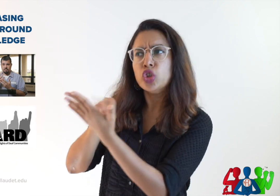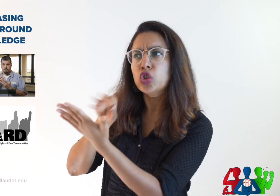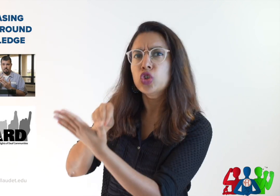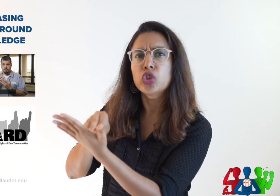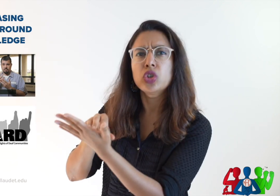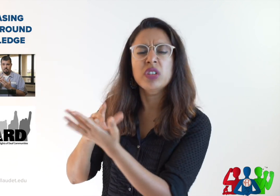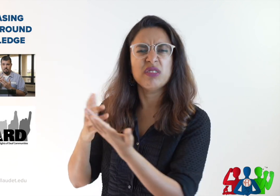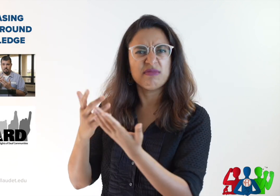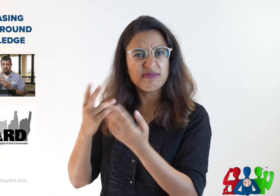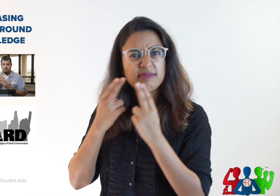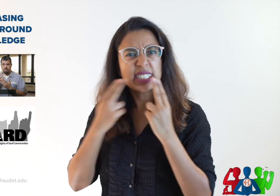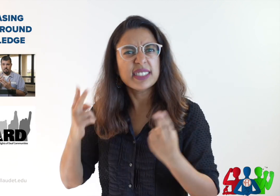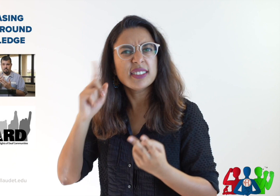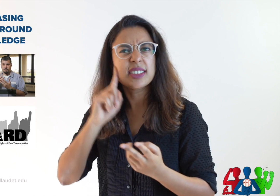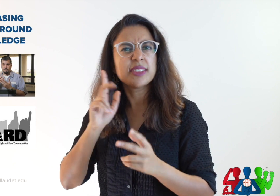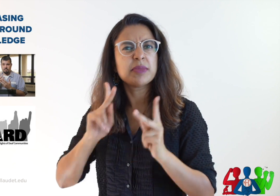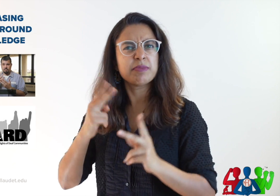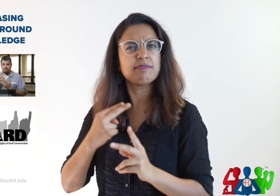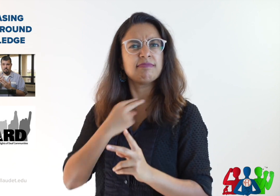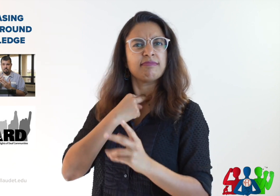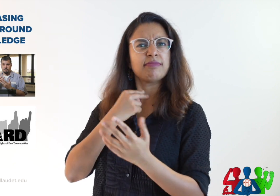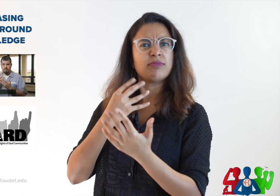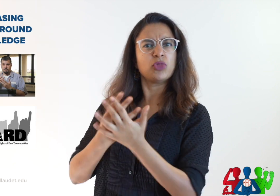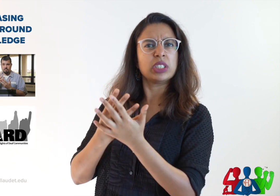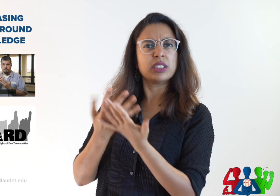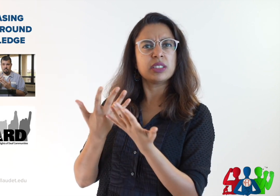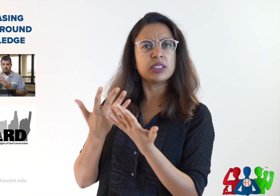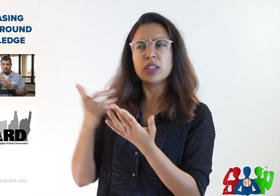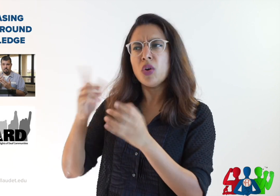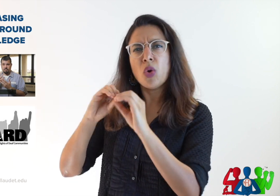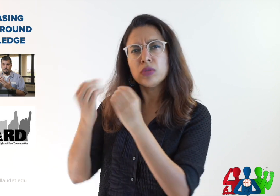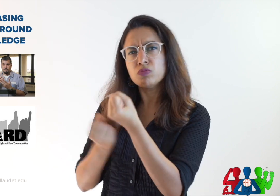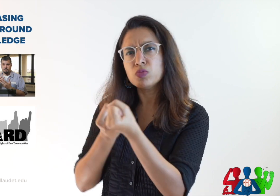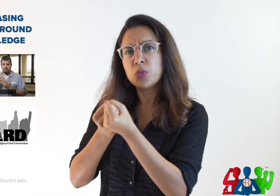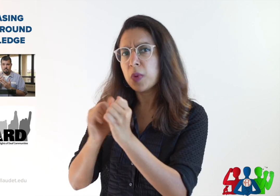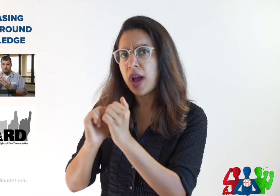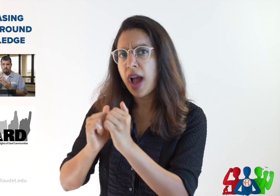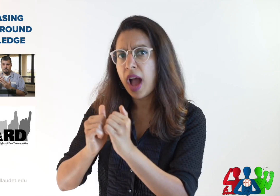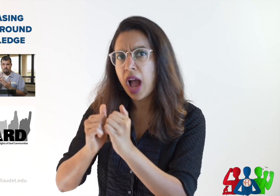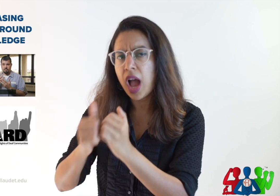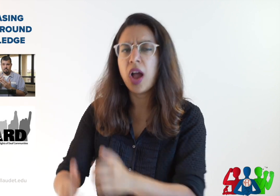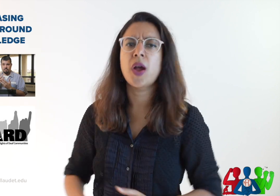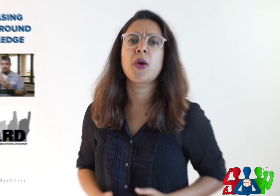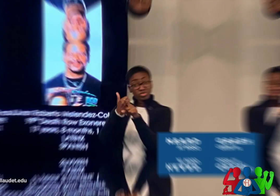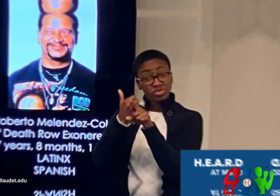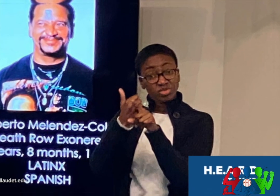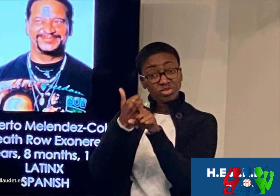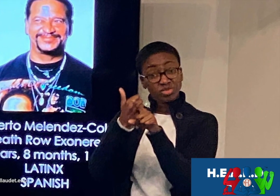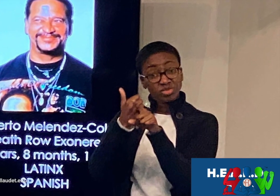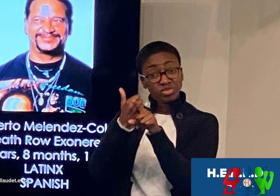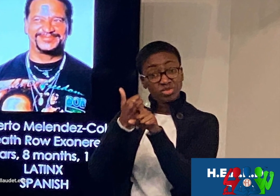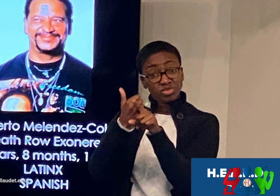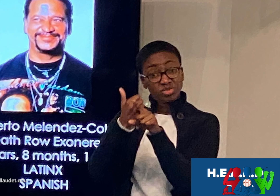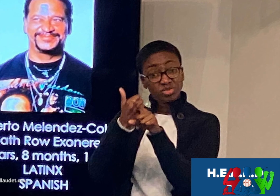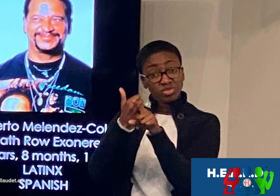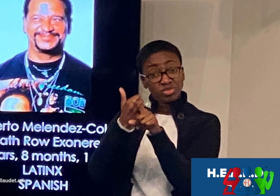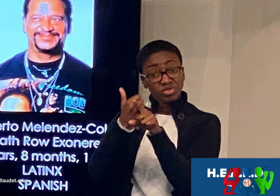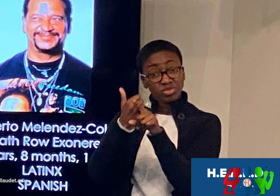We invite organizations to our school, so that they can learn about innocent deaf people who have been put in prison.